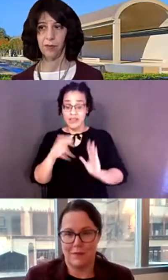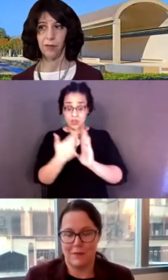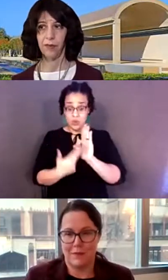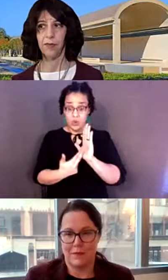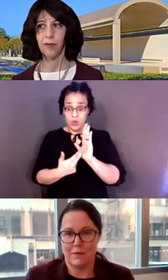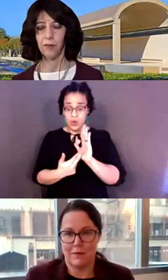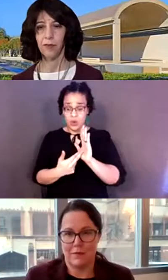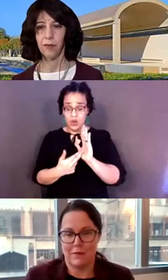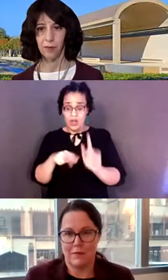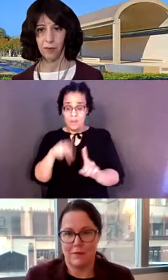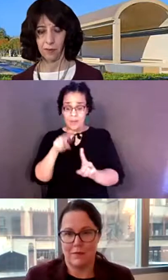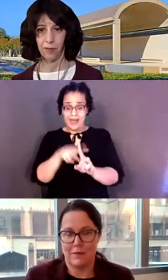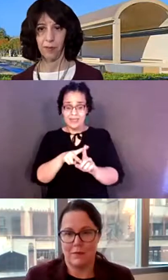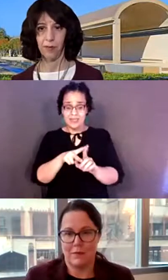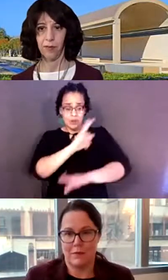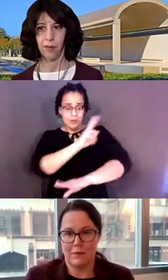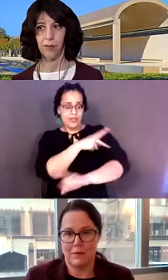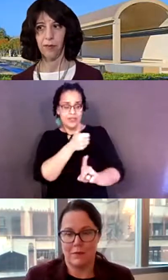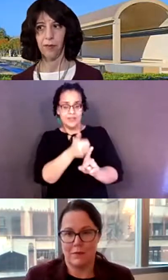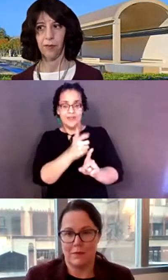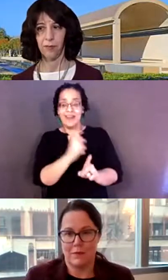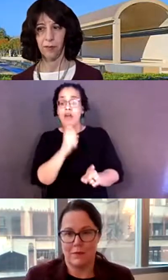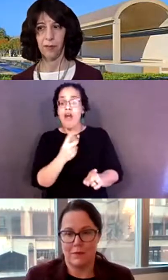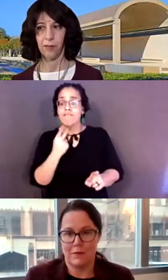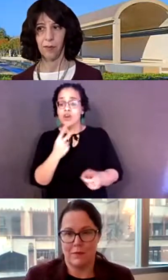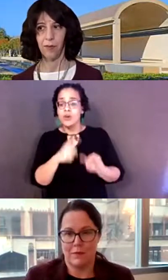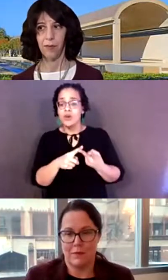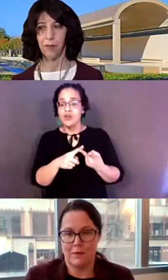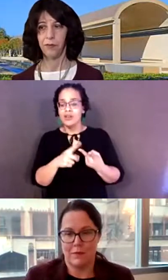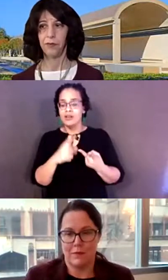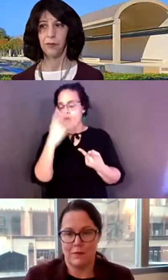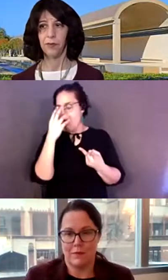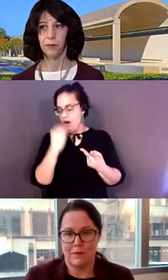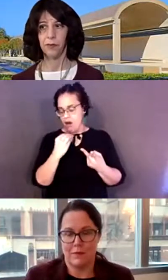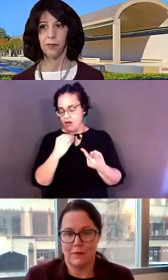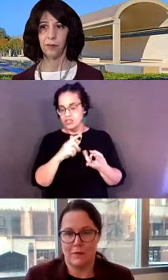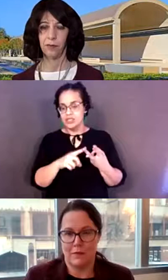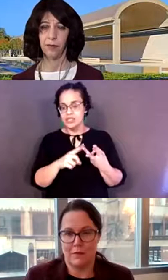non-verbal, unconscious, intubated or